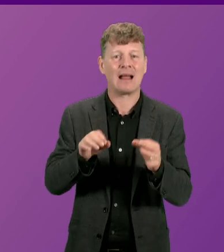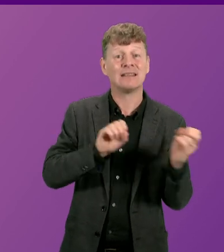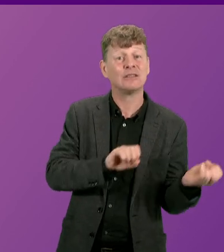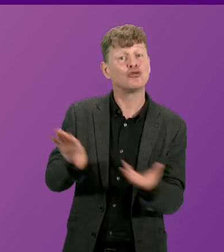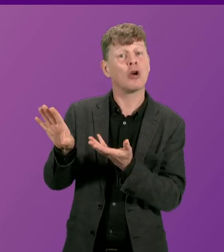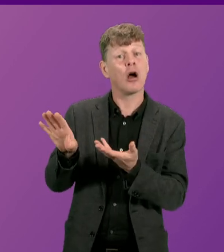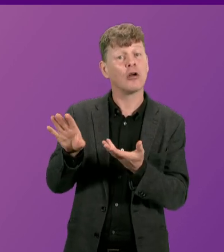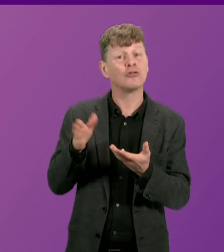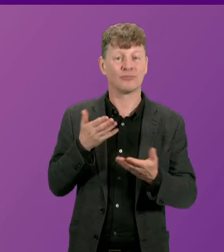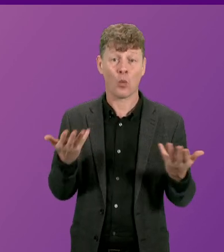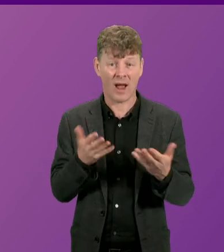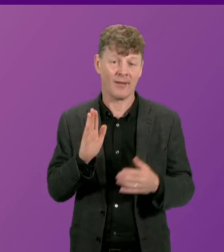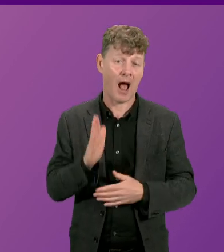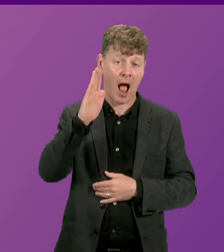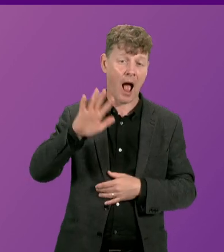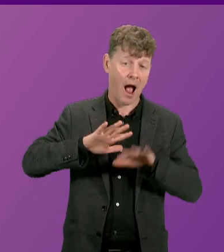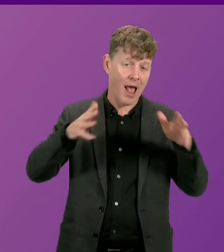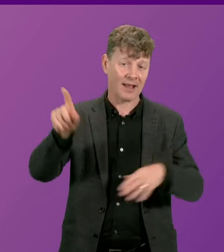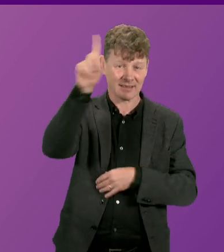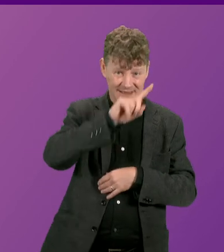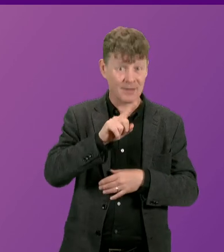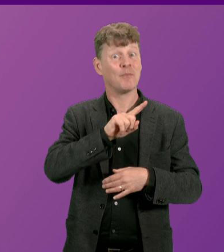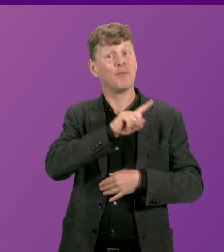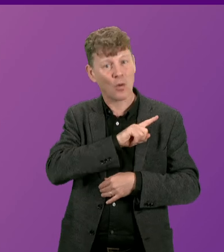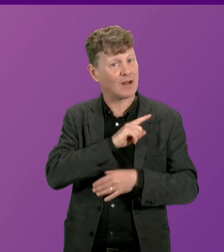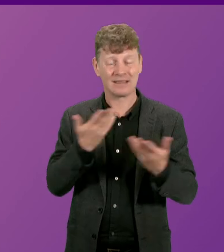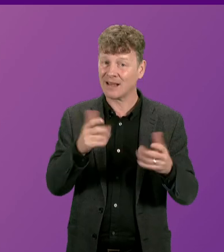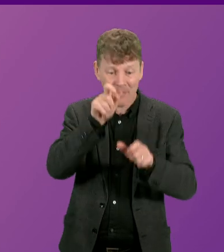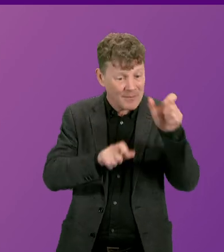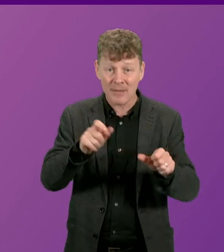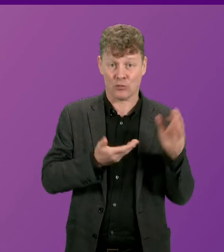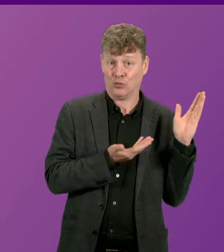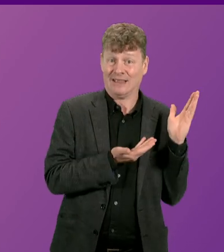That challenge is about the availability of population in communities to deliver social care.